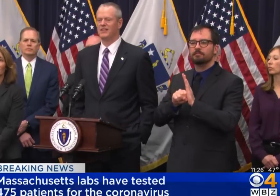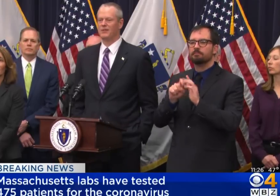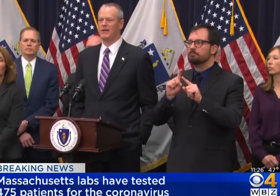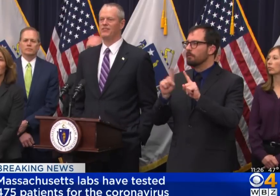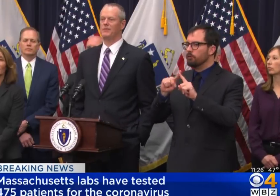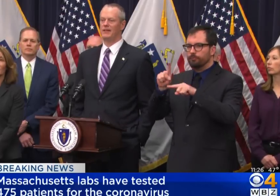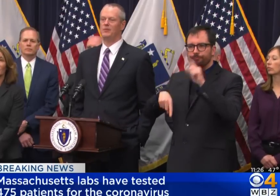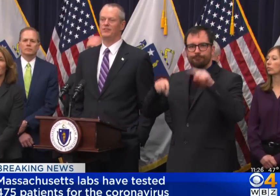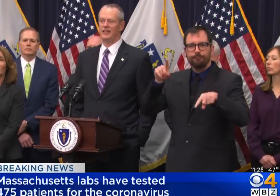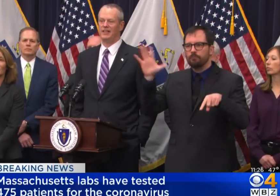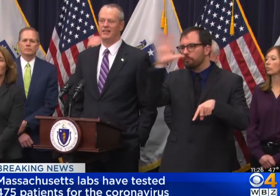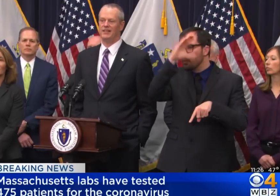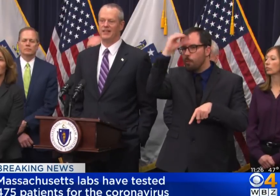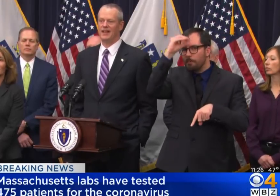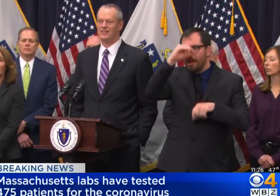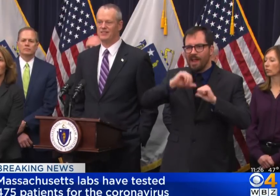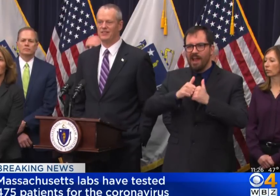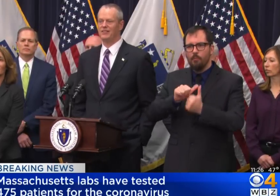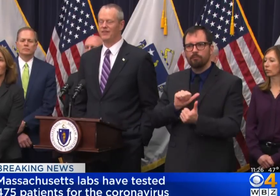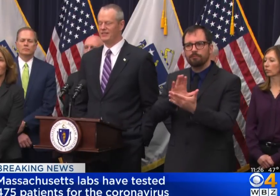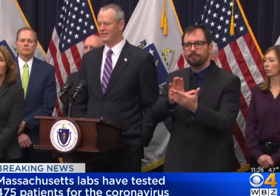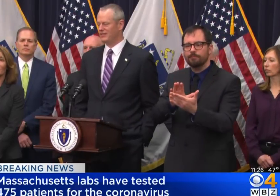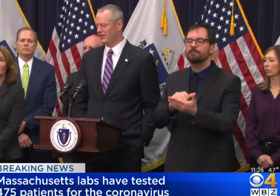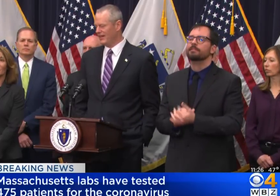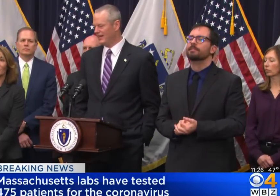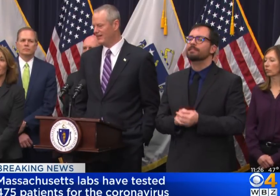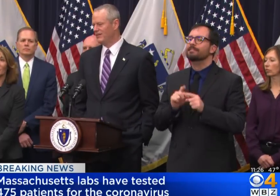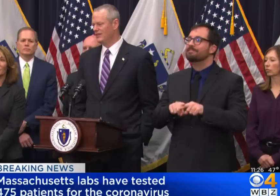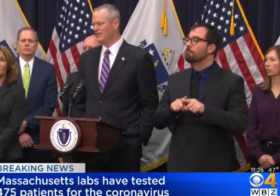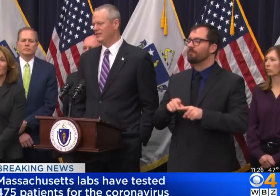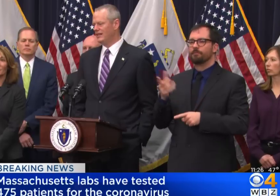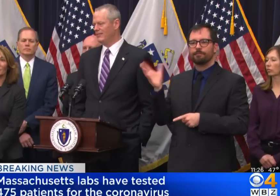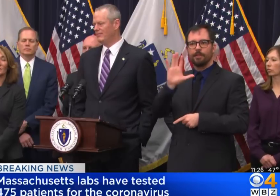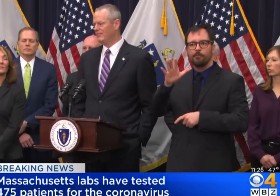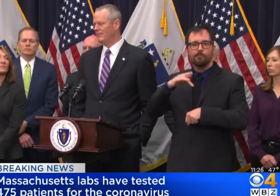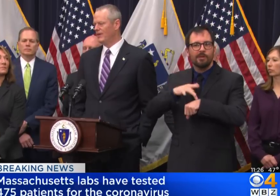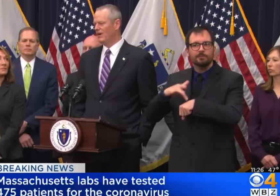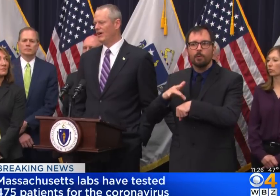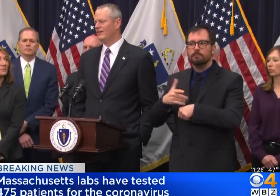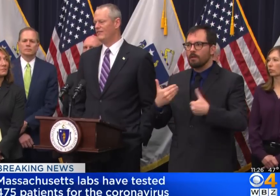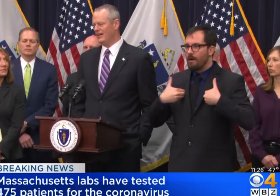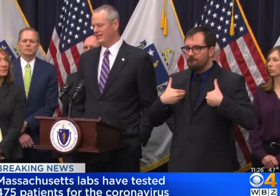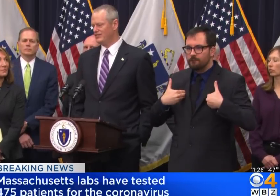IT IS ONE THAT, IF YOU JUST LOOK AROUND THE COUNTRY, DIFFERENT STATES AND DIFFERENT COMMUNITIES ARE PURSUING DIFFERENT